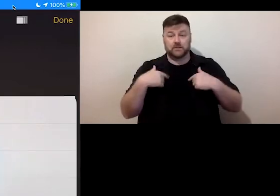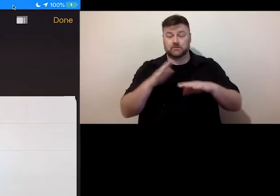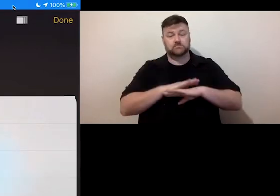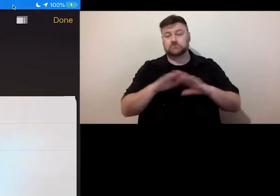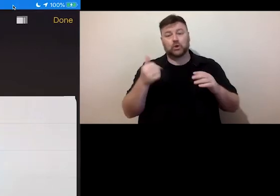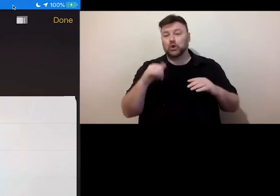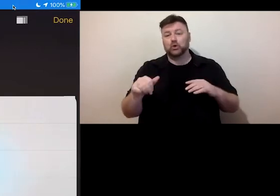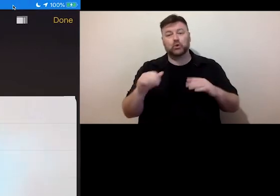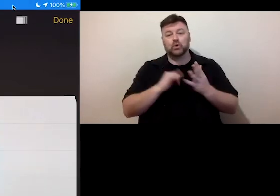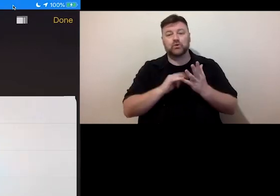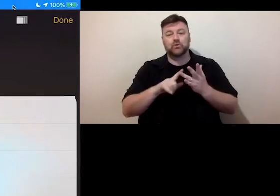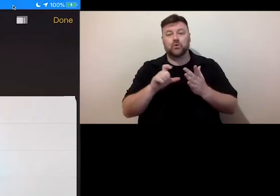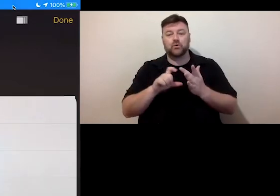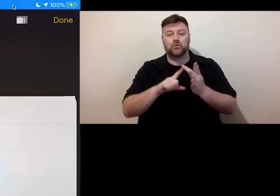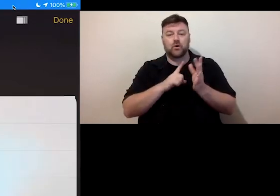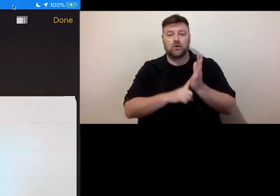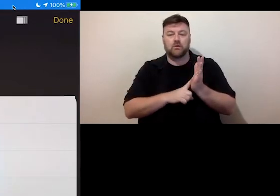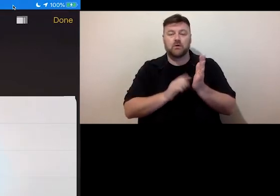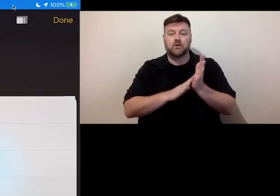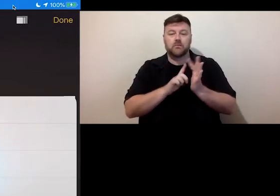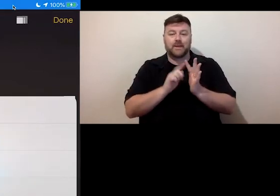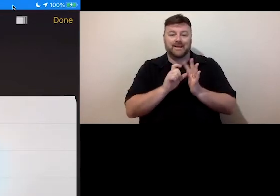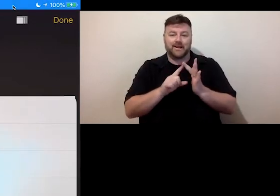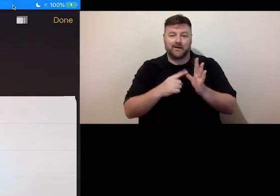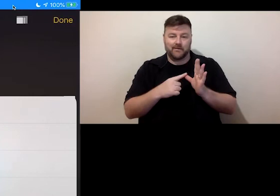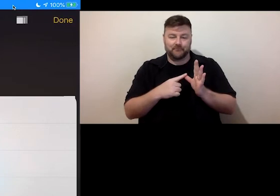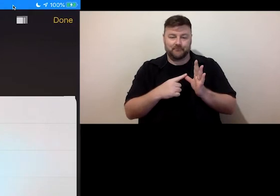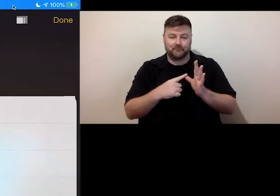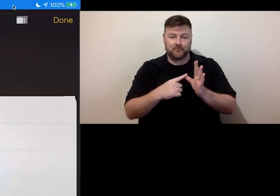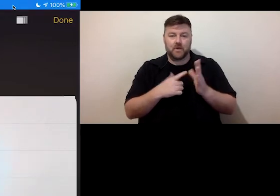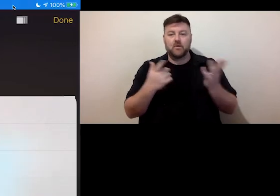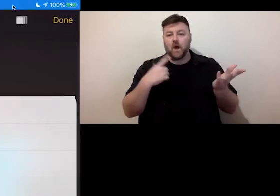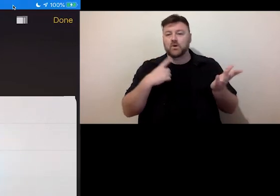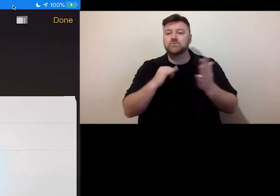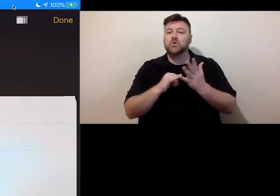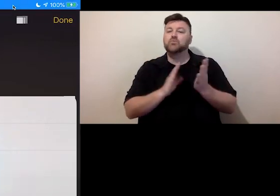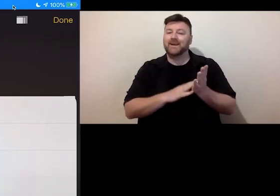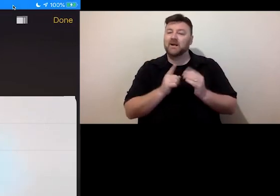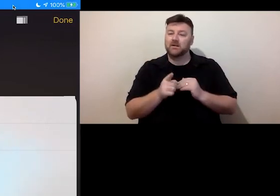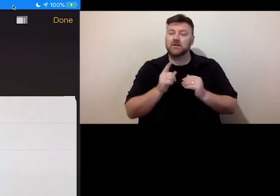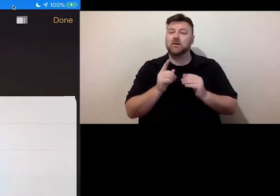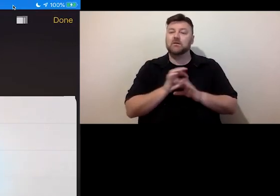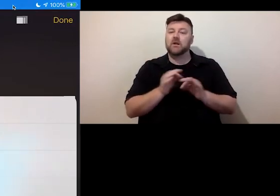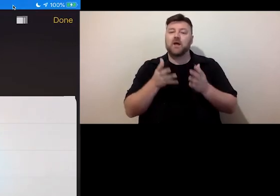One is that social media doesn't allow you to embed GIFs - it